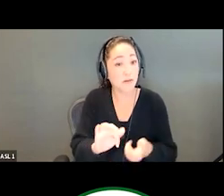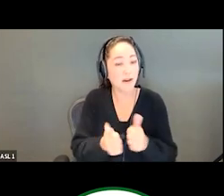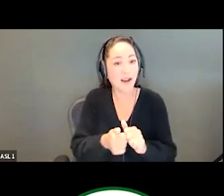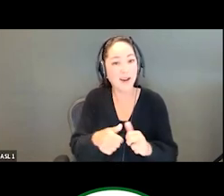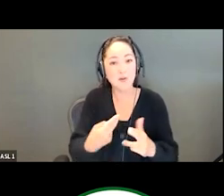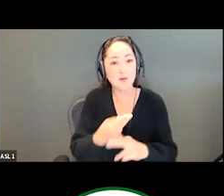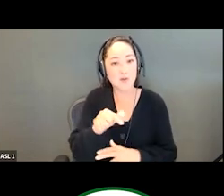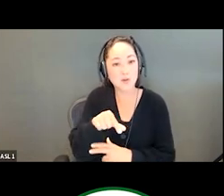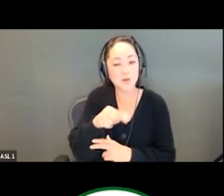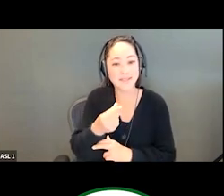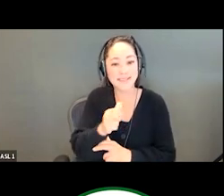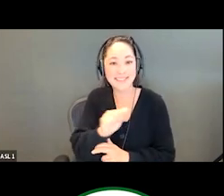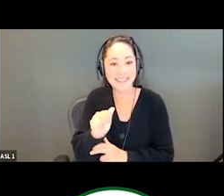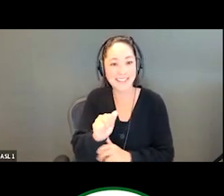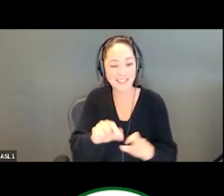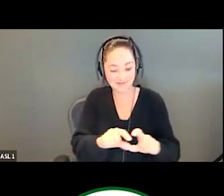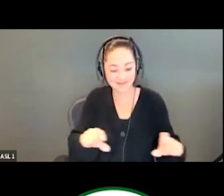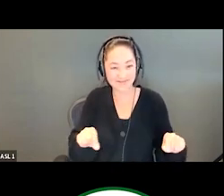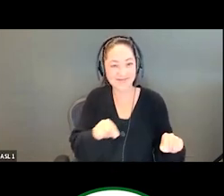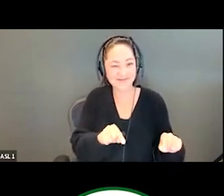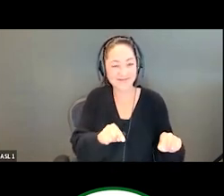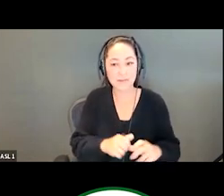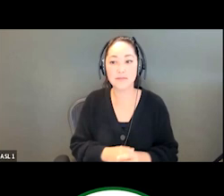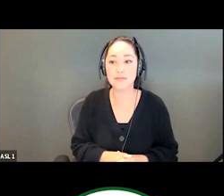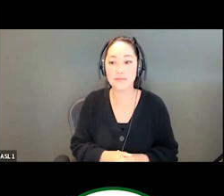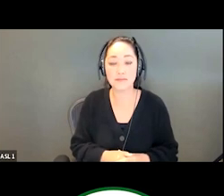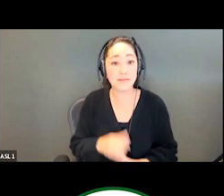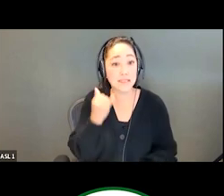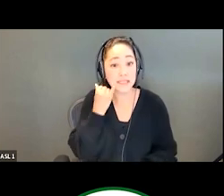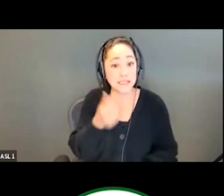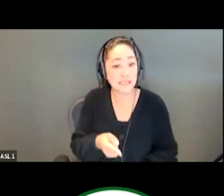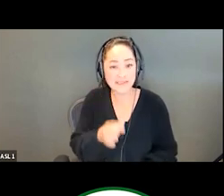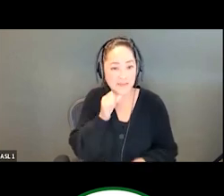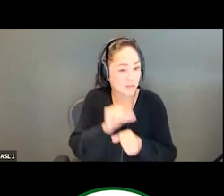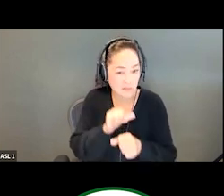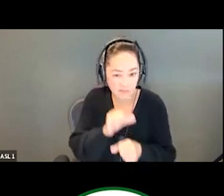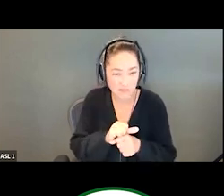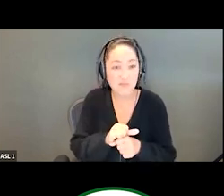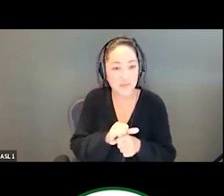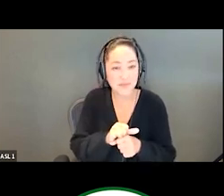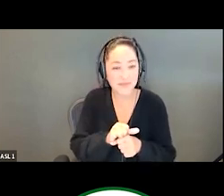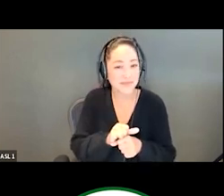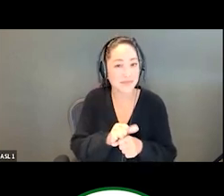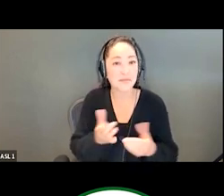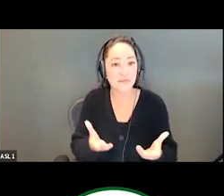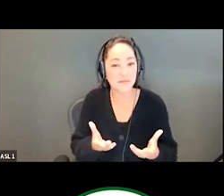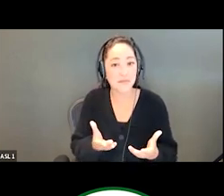found at the bottom of your screens. If this feature is not accessible to you, are not available due to calling into the